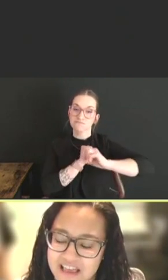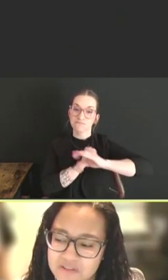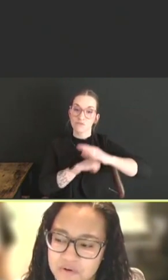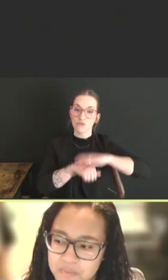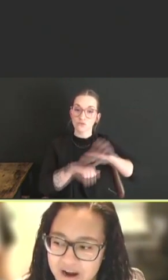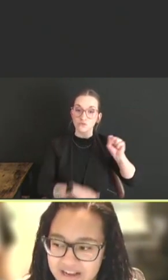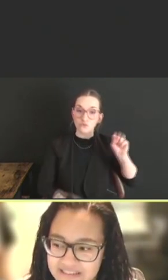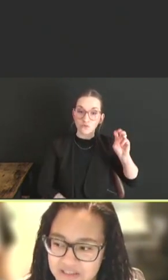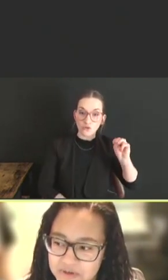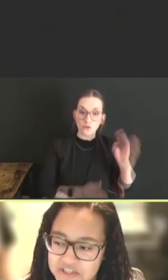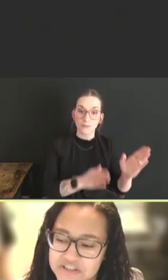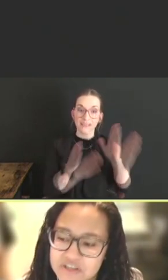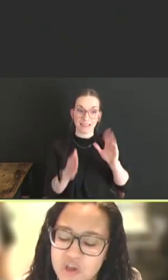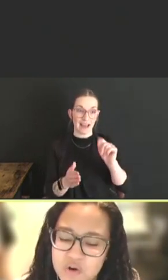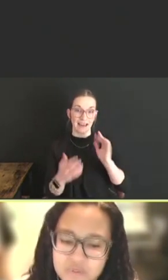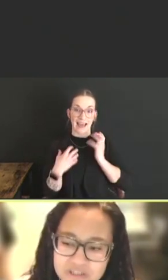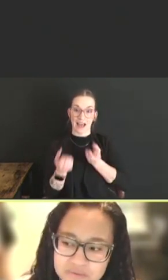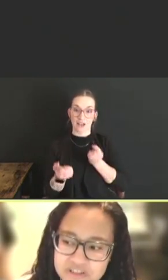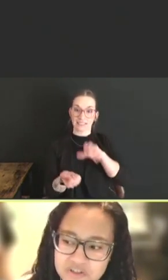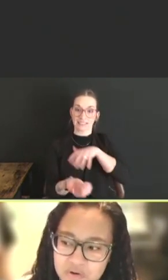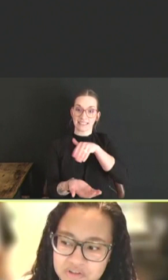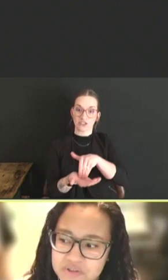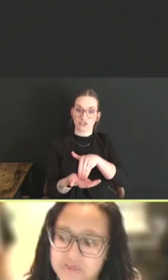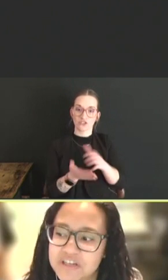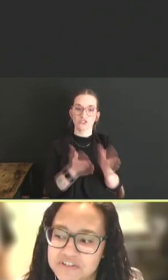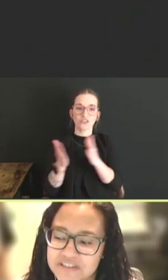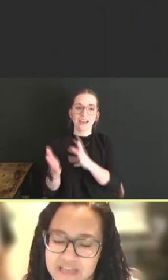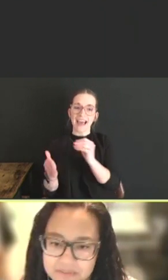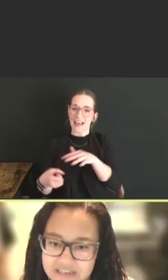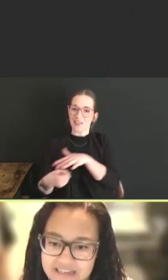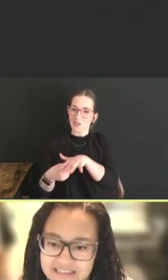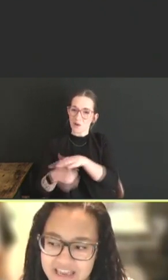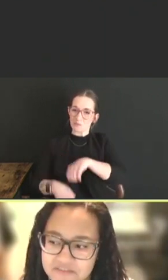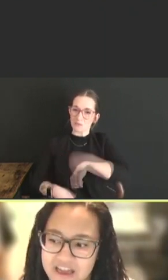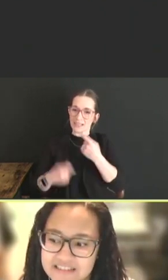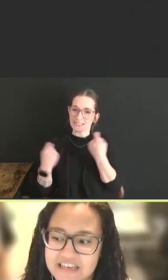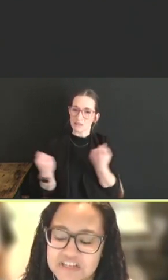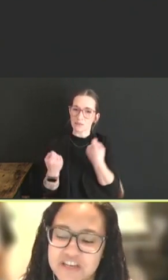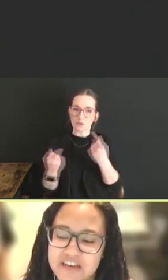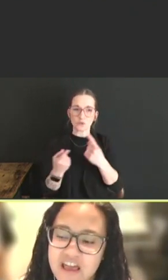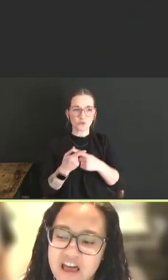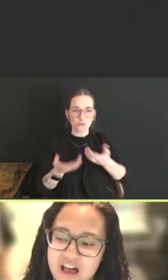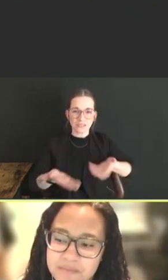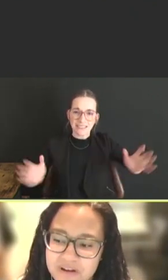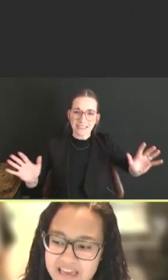at local pride celebrations, really with the goal to increase hepatitis A vaccination among